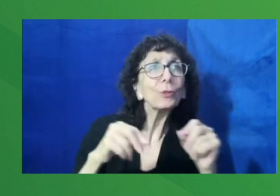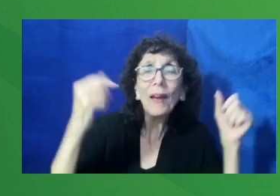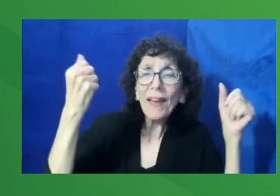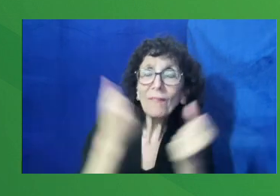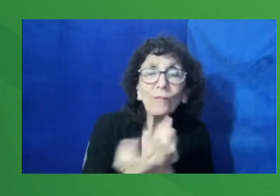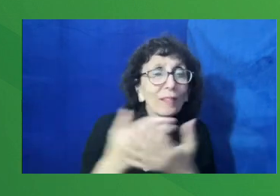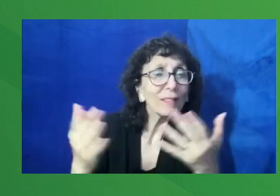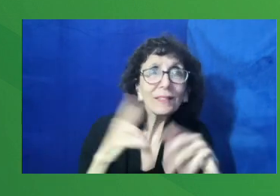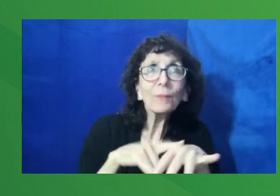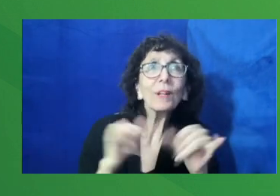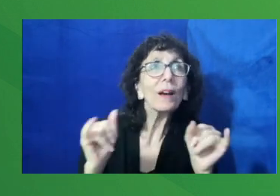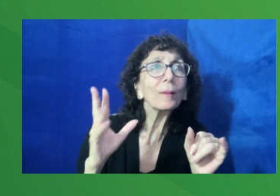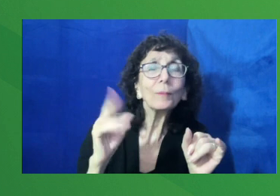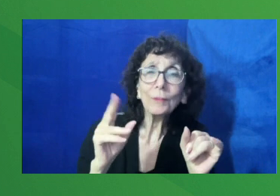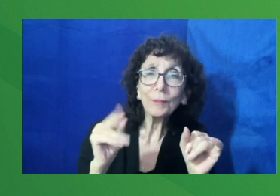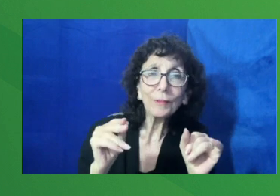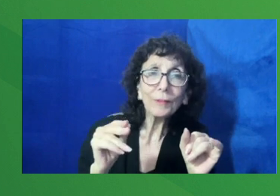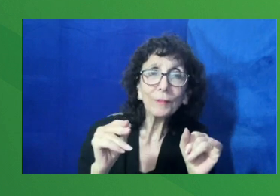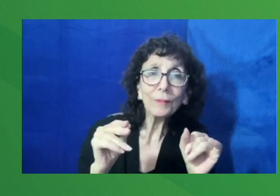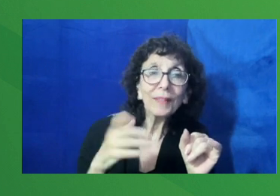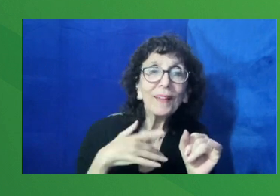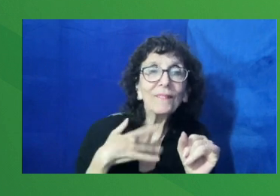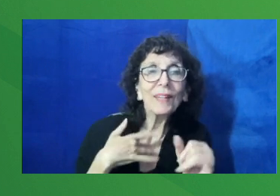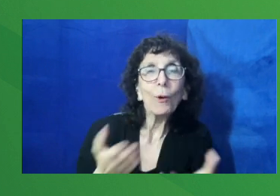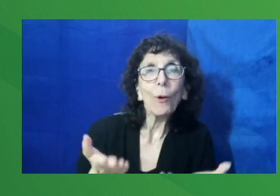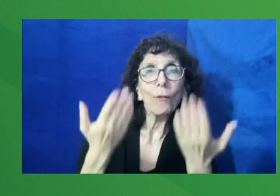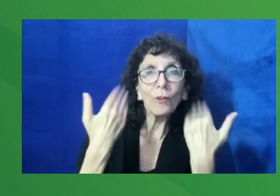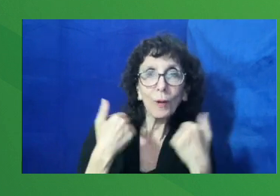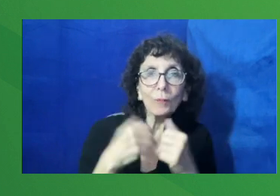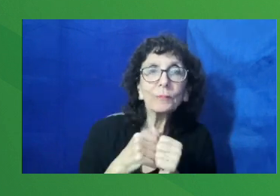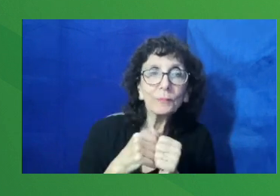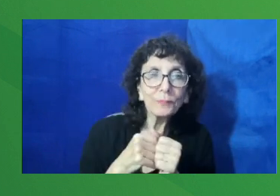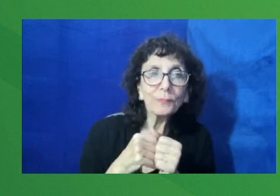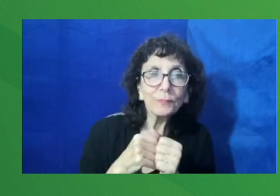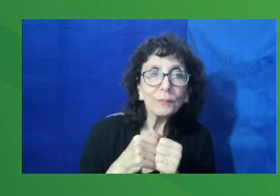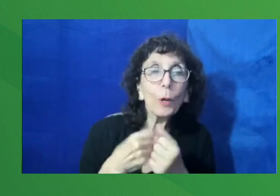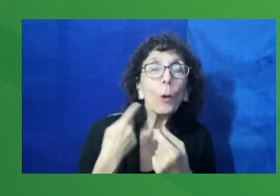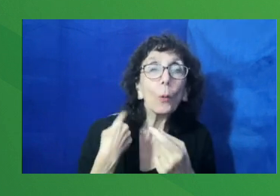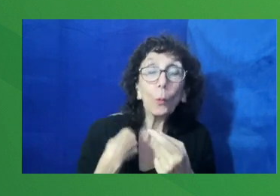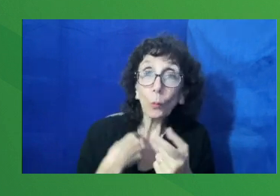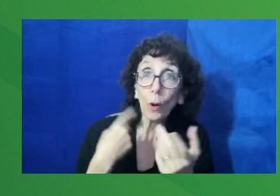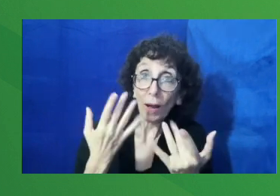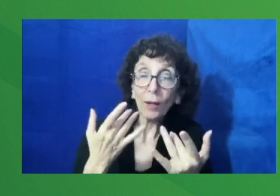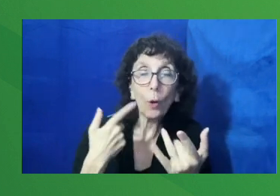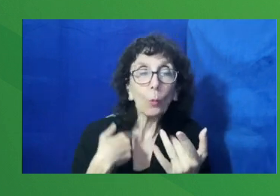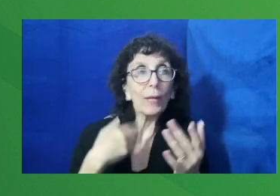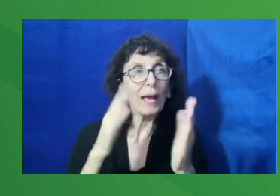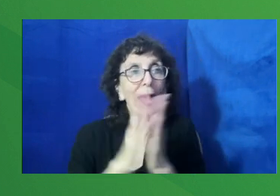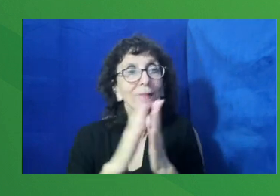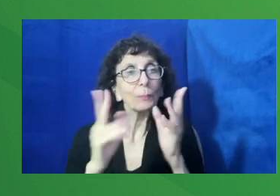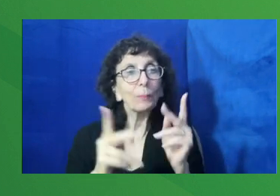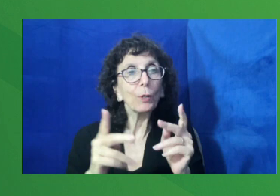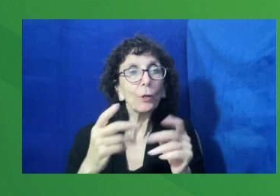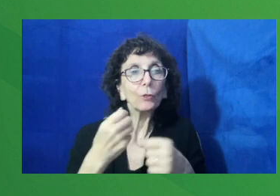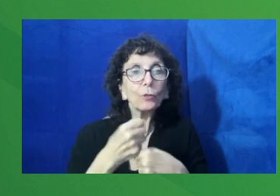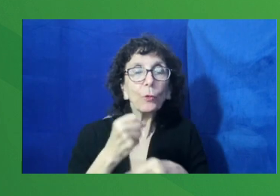It can feel overwhelming. After all, we're asking individuals to make informed decisions and act